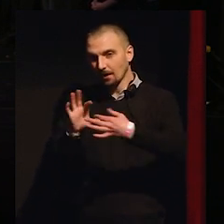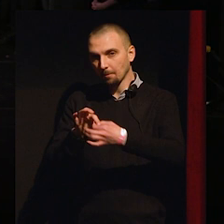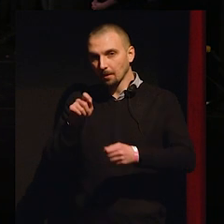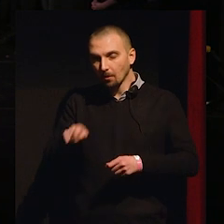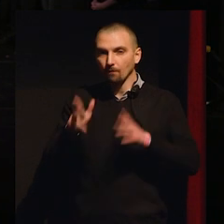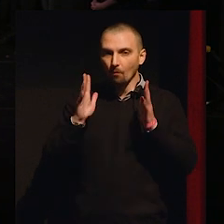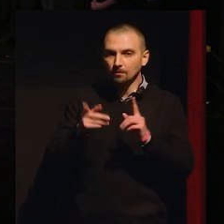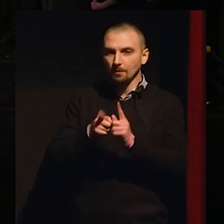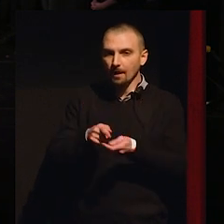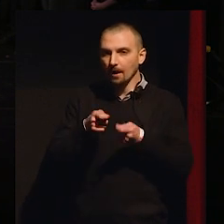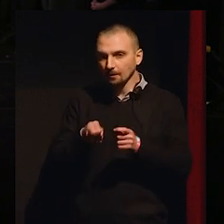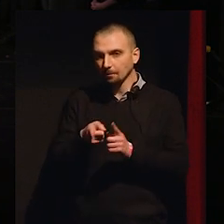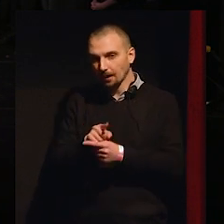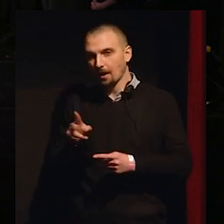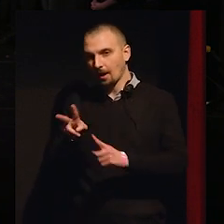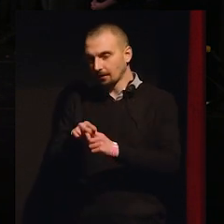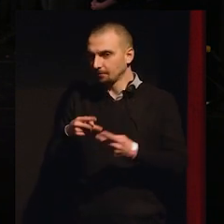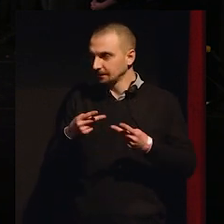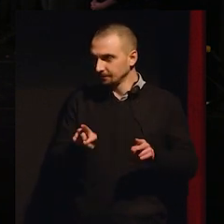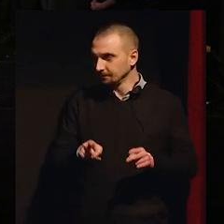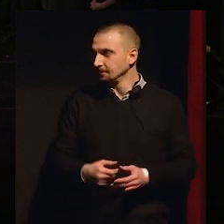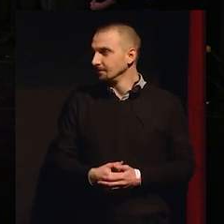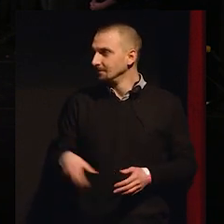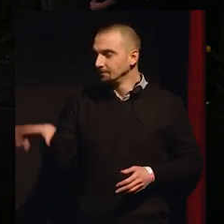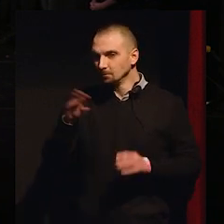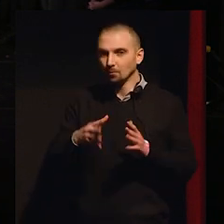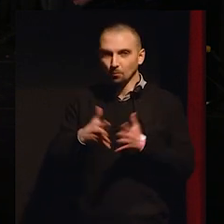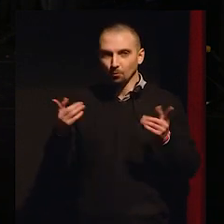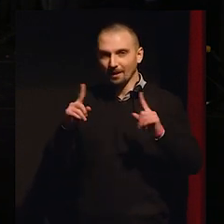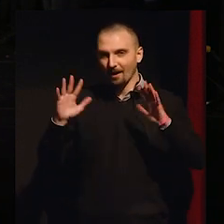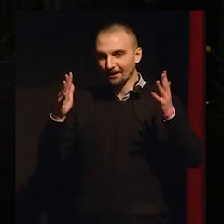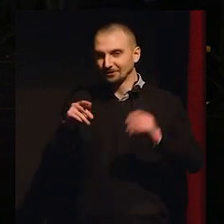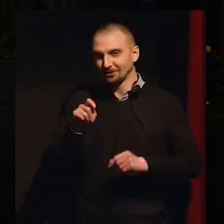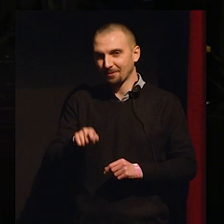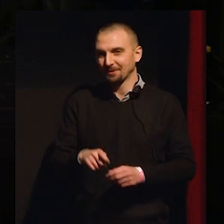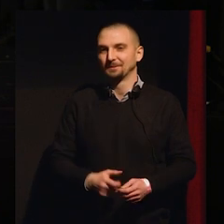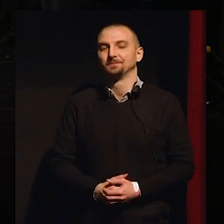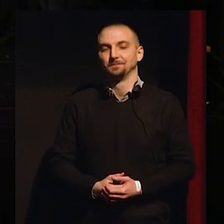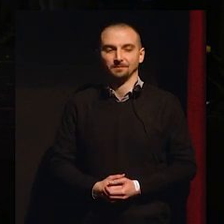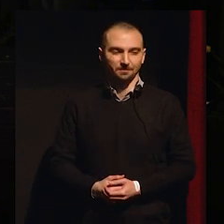and conferences. Now, a big applause for you. Another applause for the WOW participants.